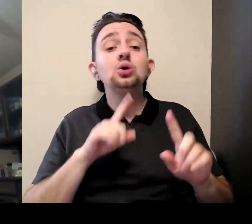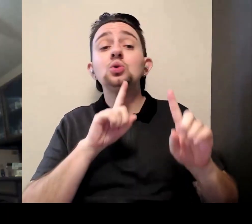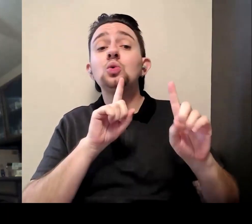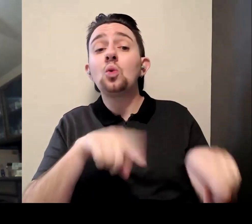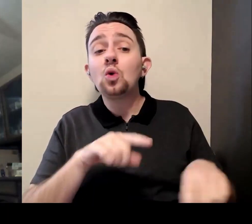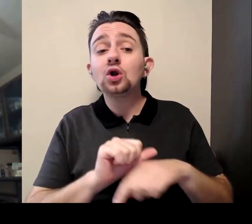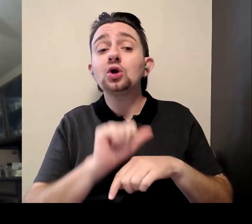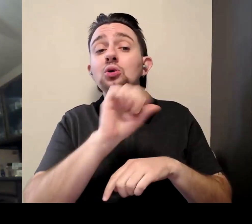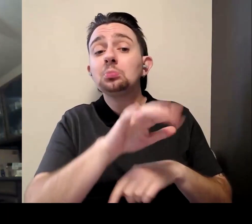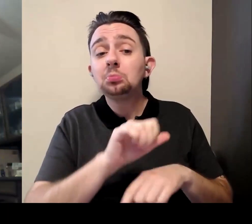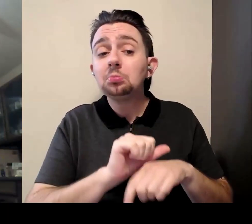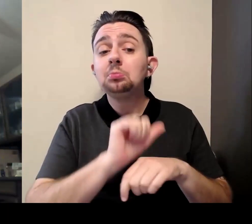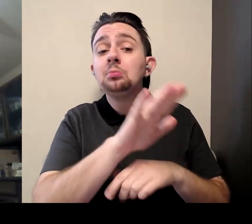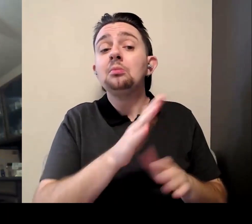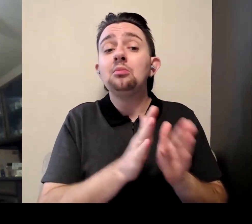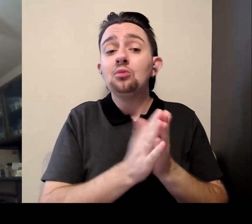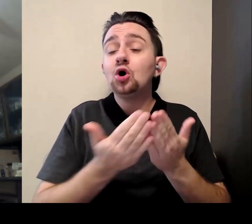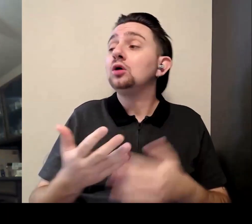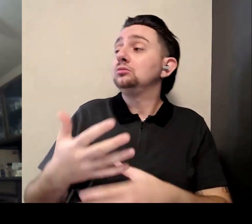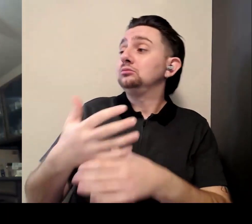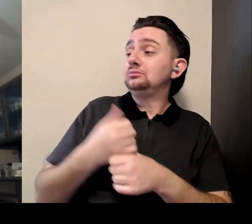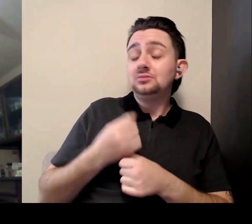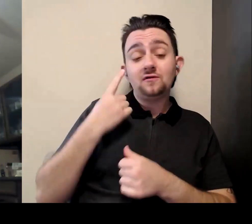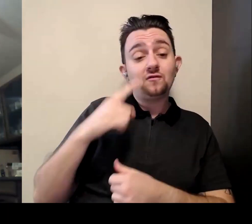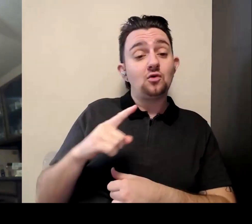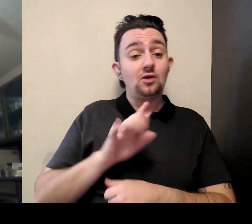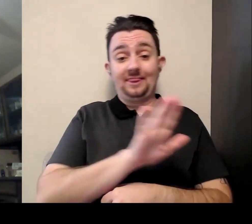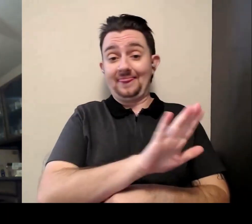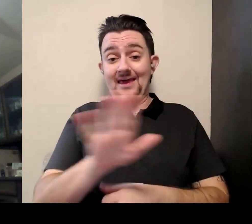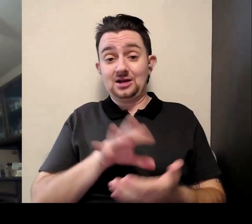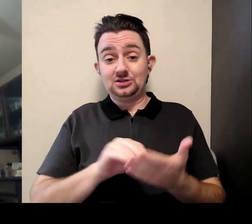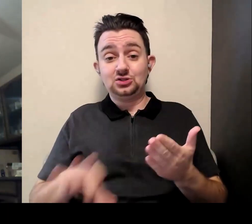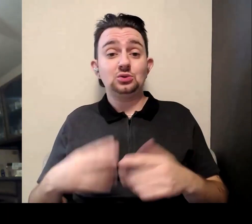for their students on my students' account. Don't report me.